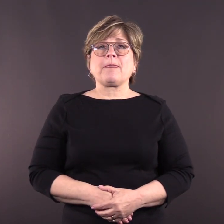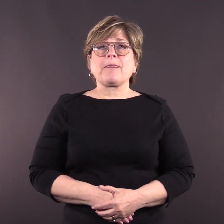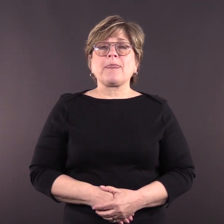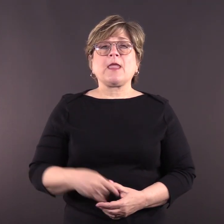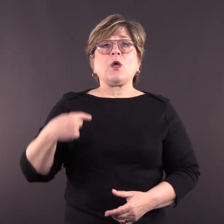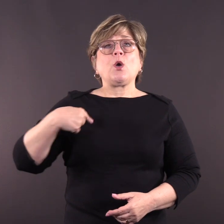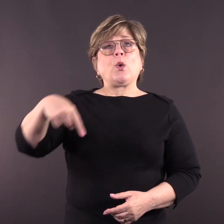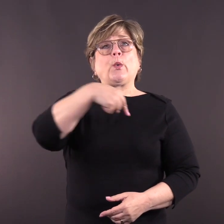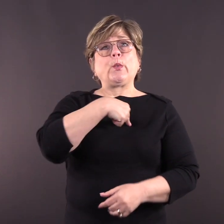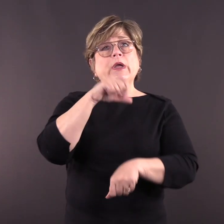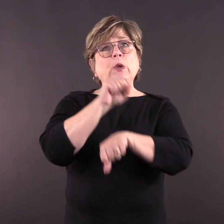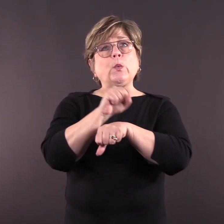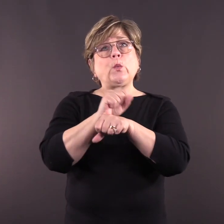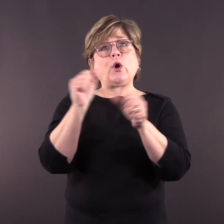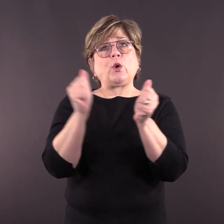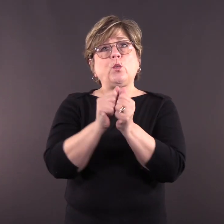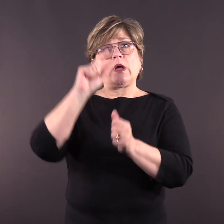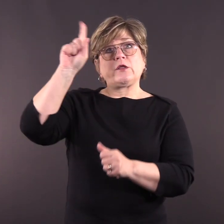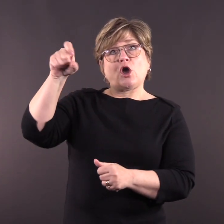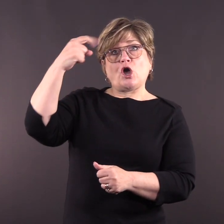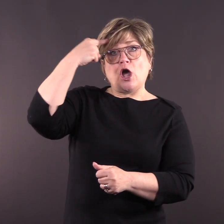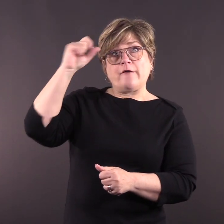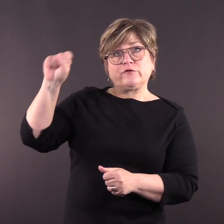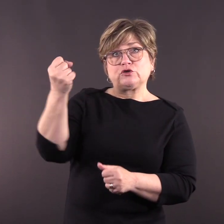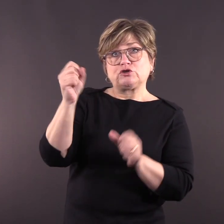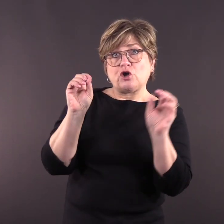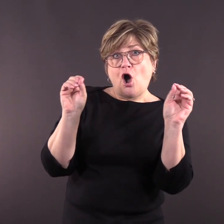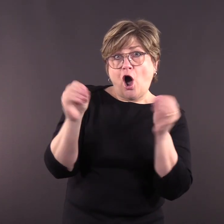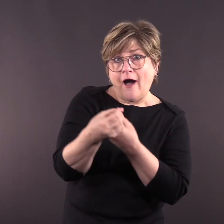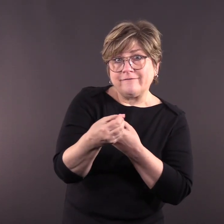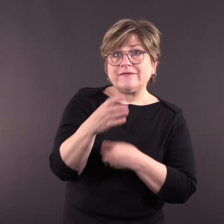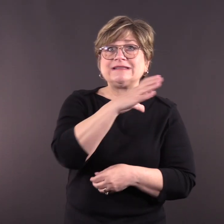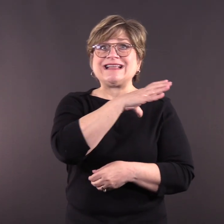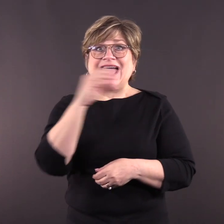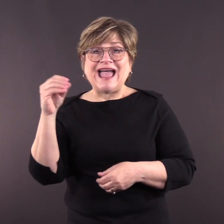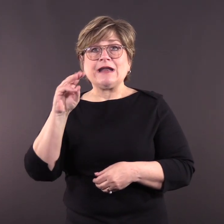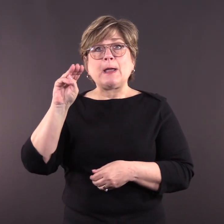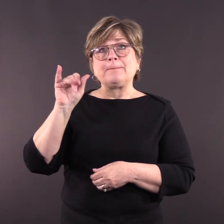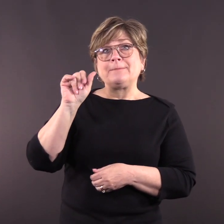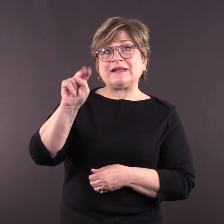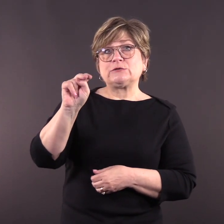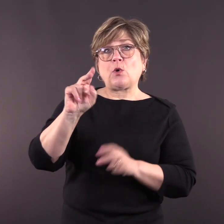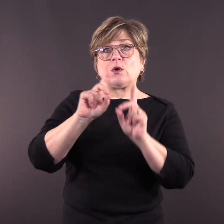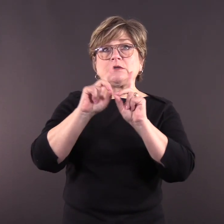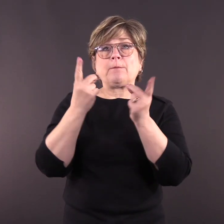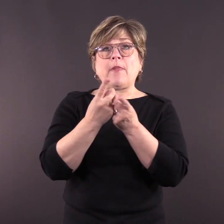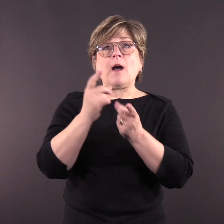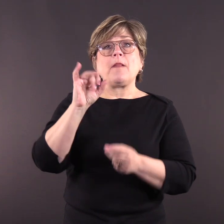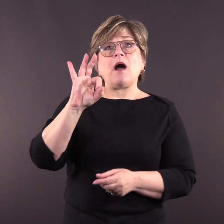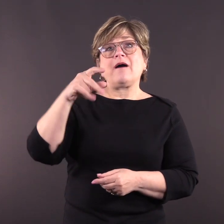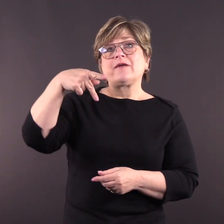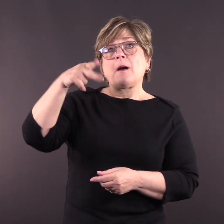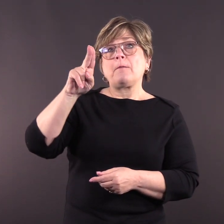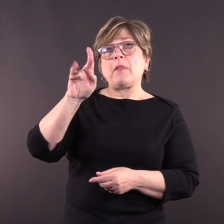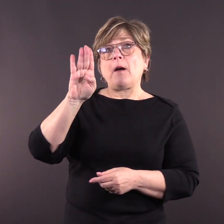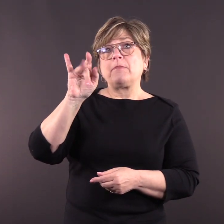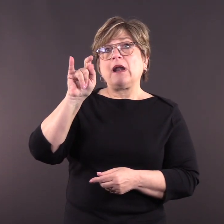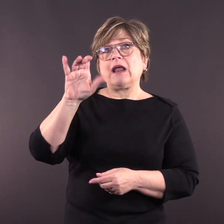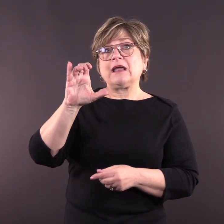We work with the Governor’s Office and the Minnesota Department of Public Safety